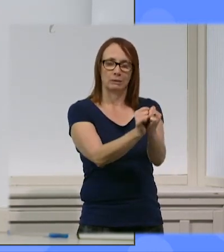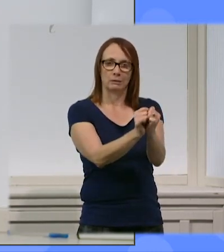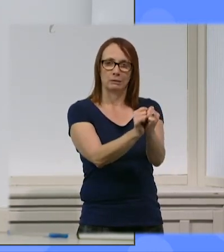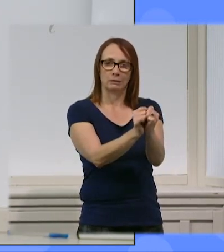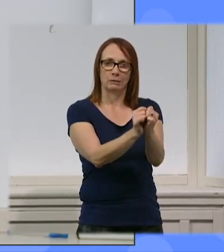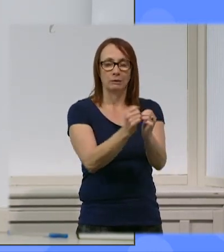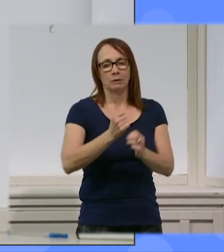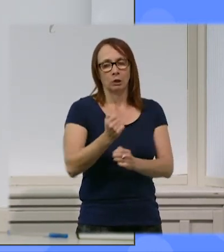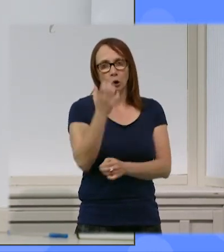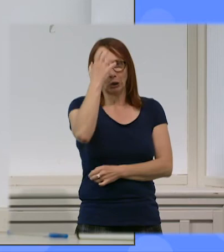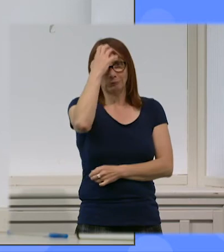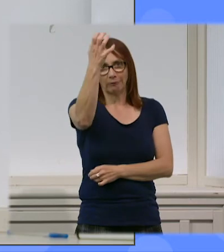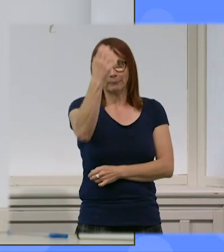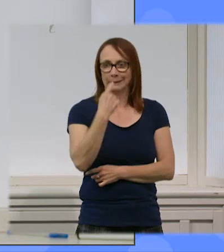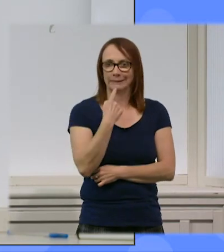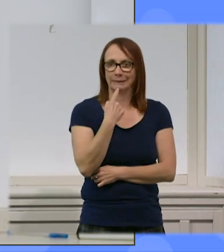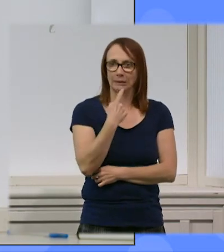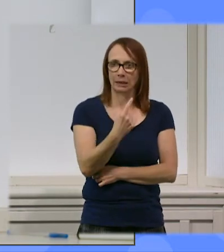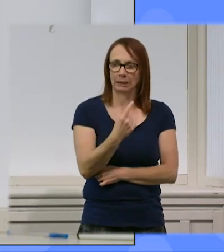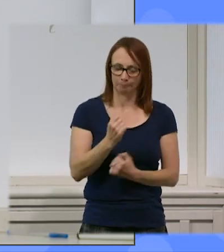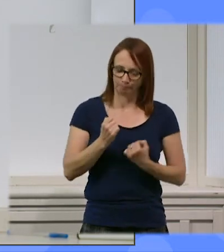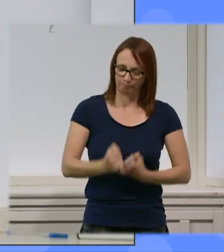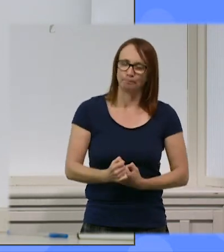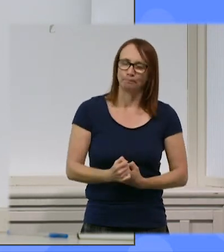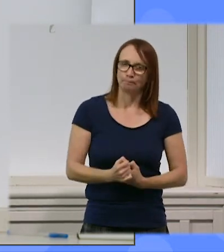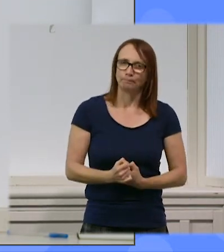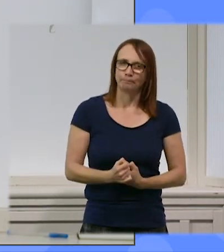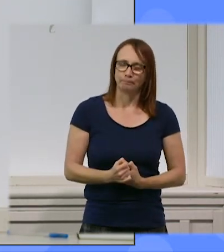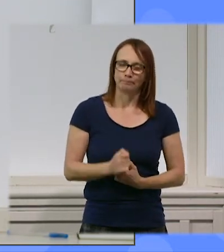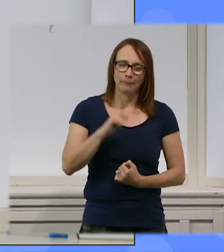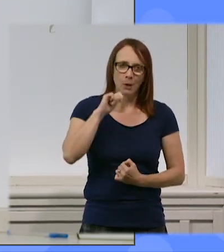Government to get a made a bill a really bold statement of intent and not just to